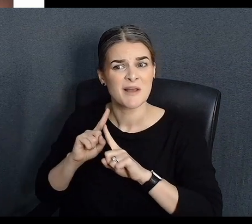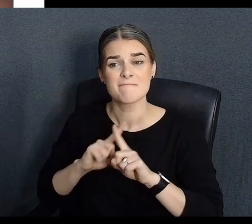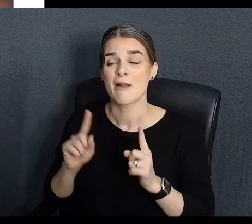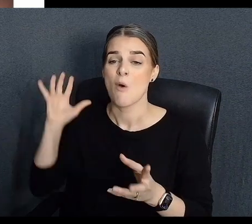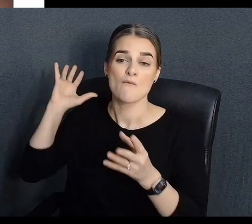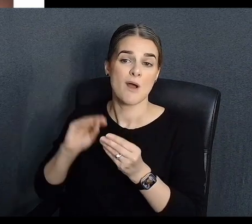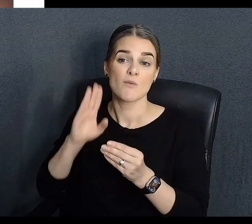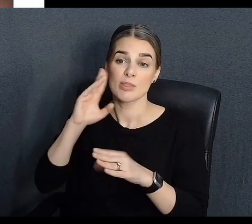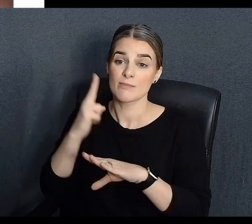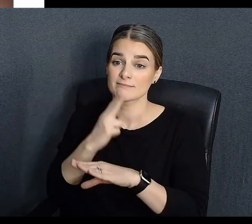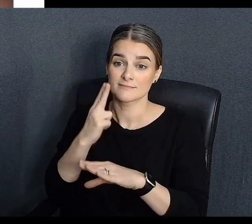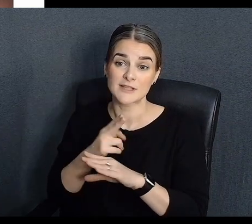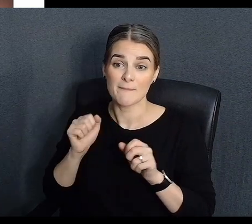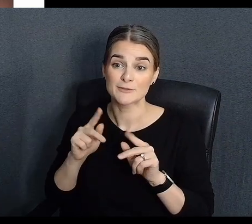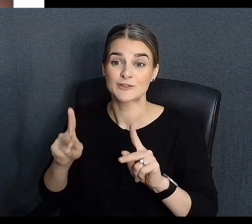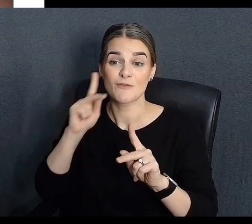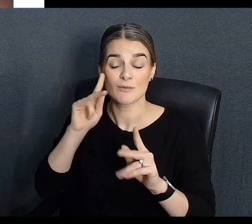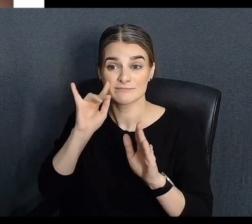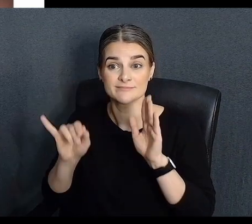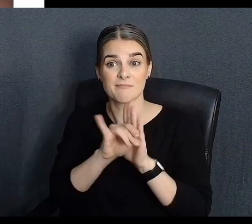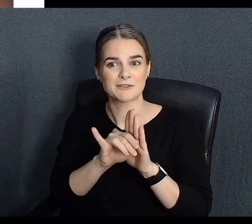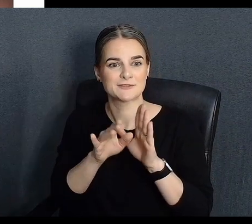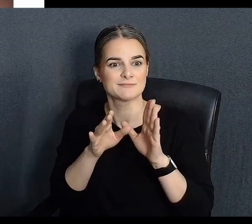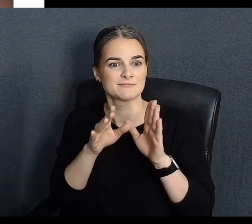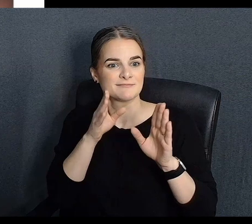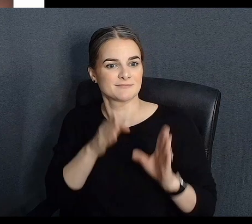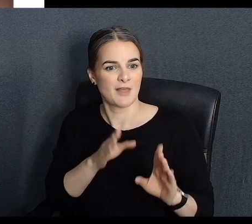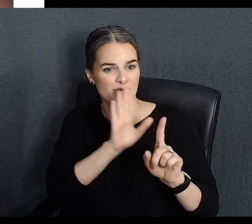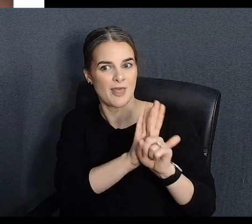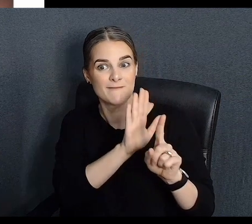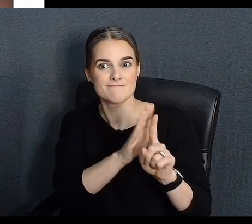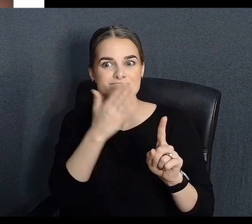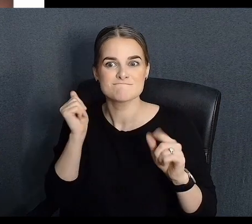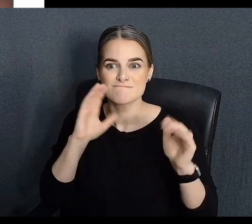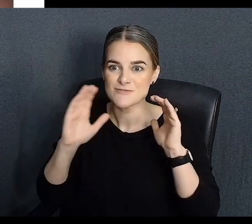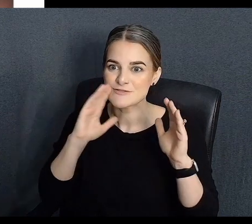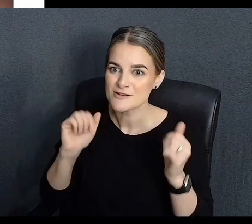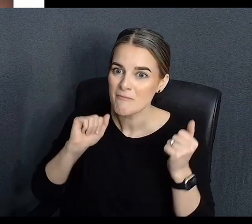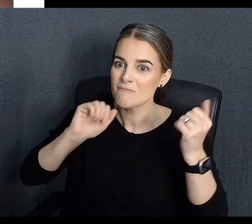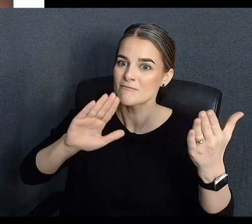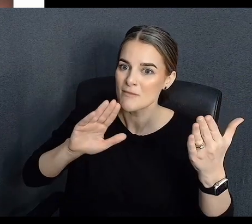to identify the person's best communication modalities, and also, those areas of communication